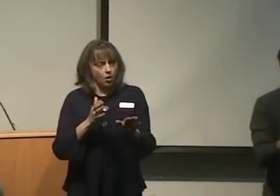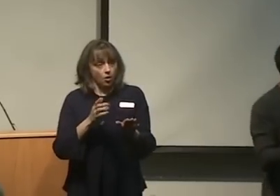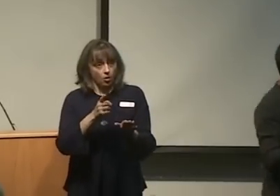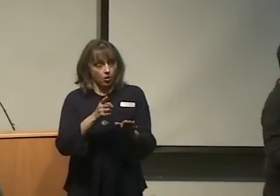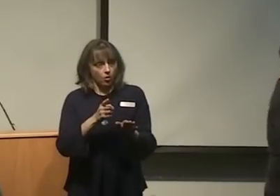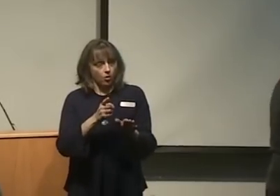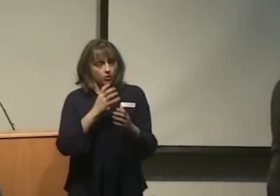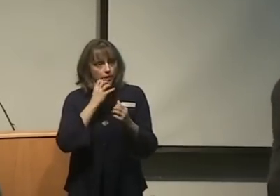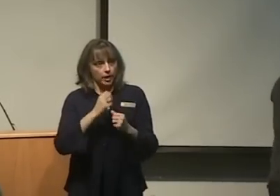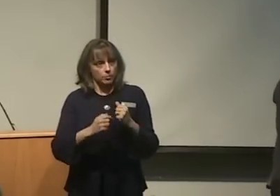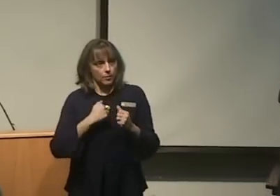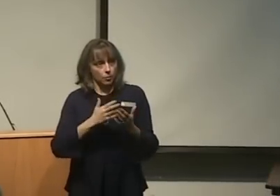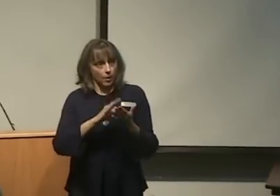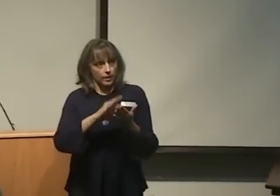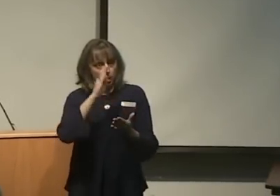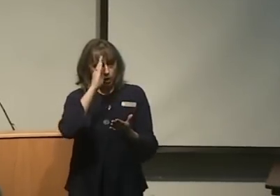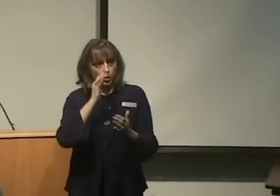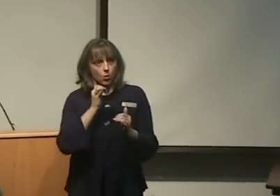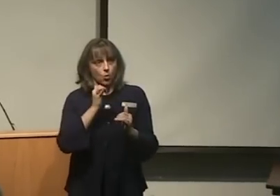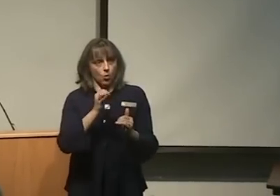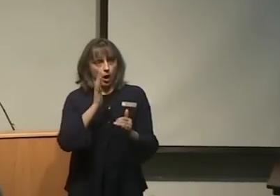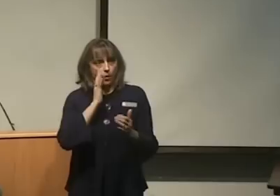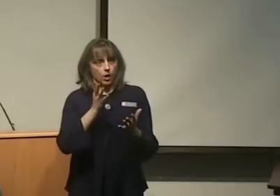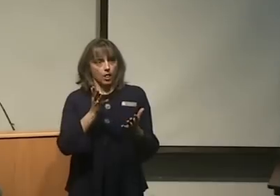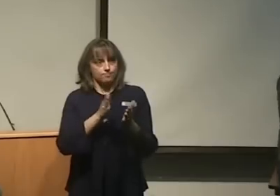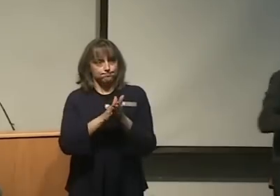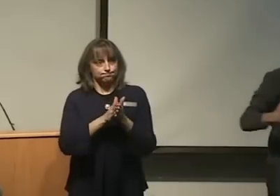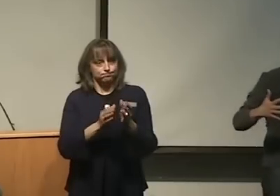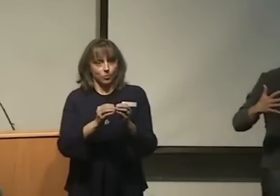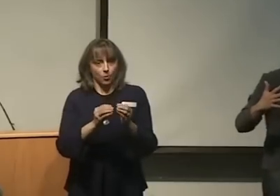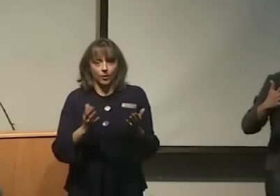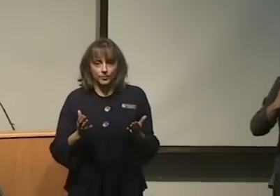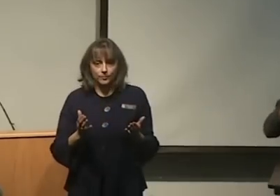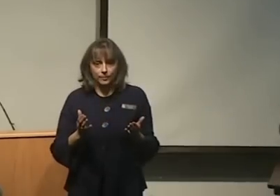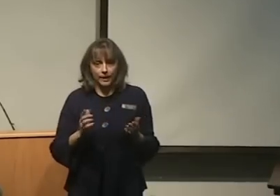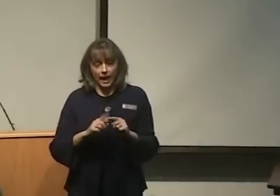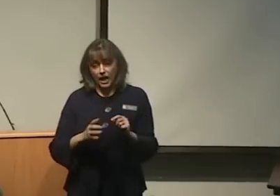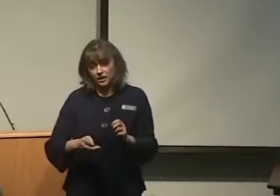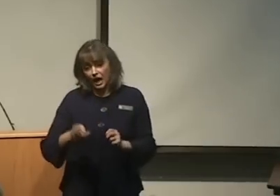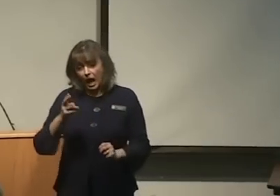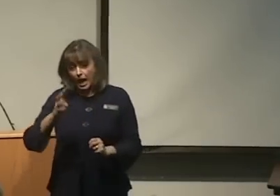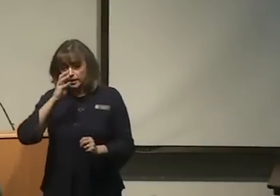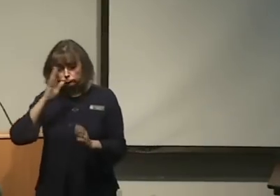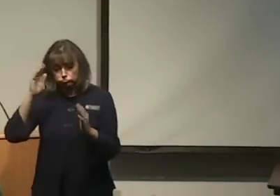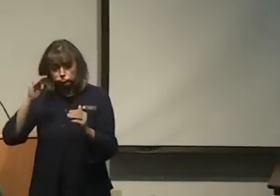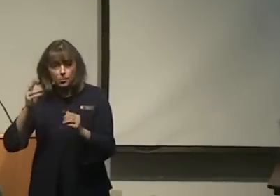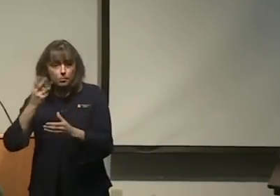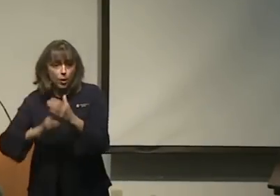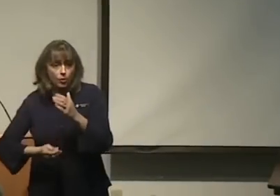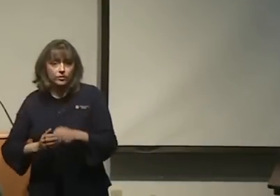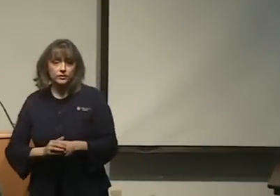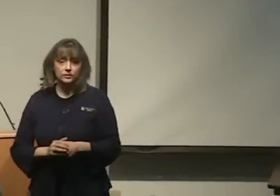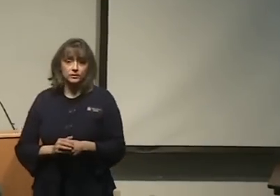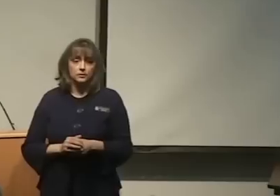Have alternate methods of communication. They're used to chatting or messaging, give them another option.